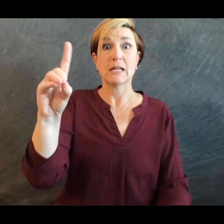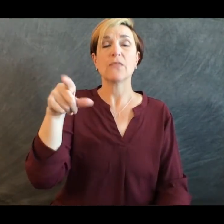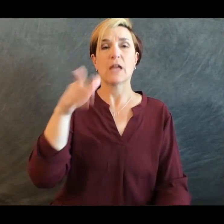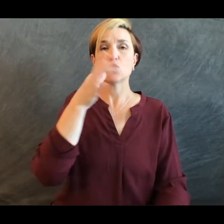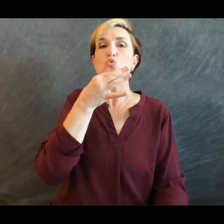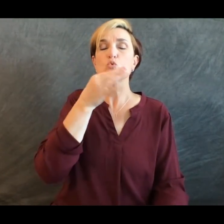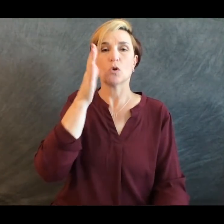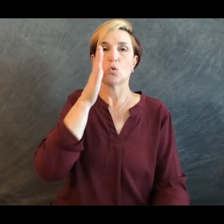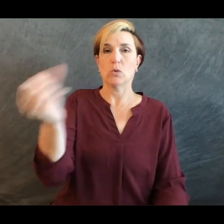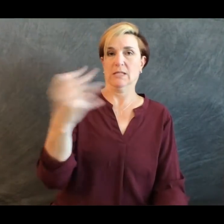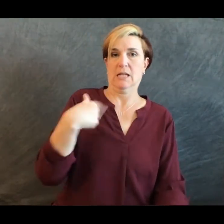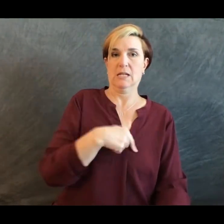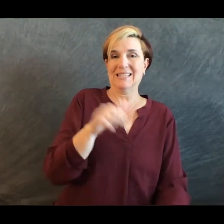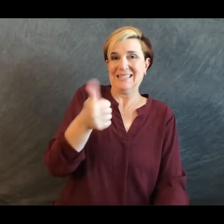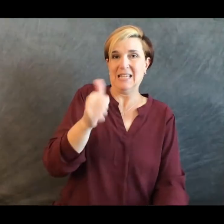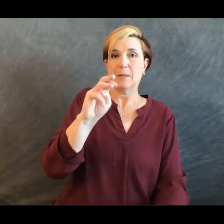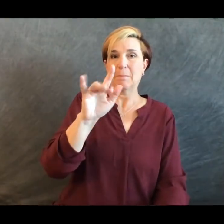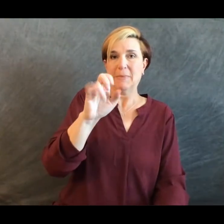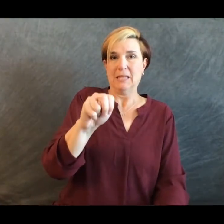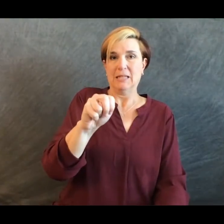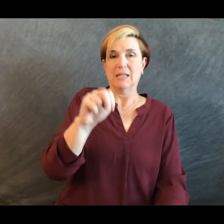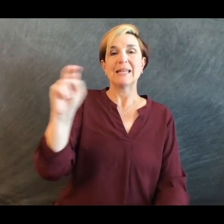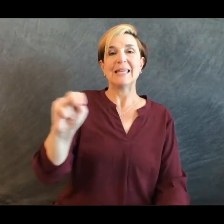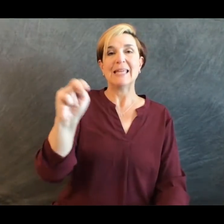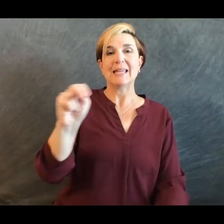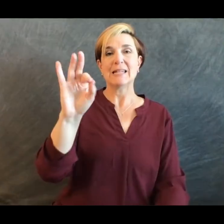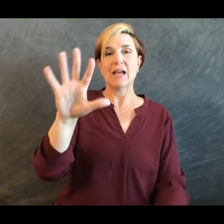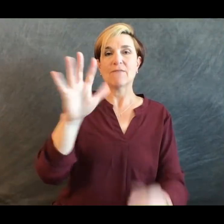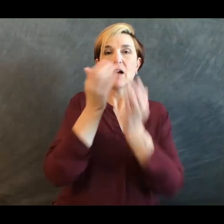that they had and we're in great shape and everywhere we're in great shape with